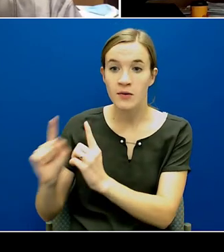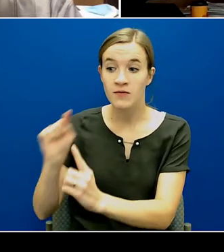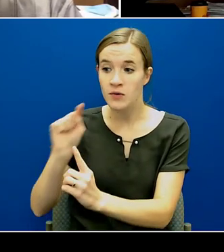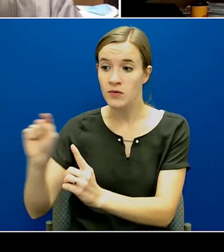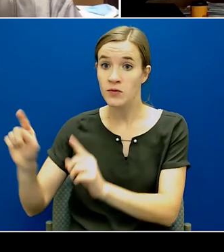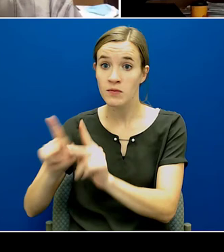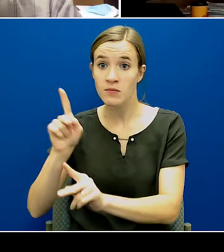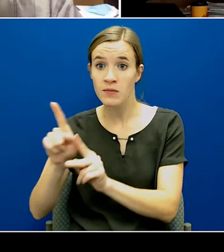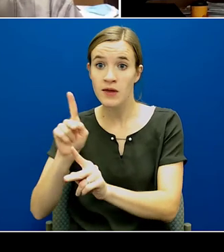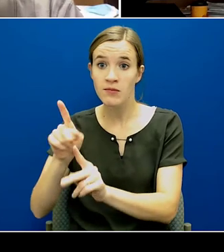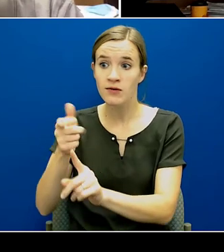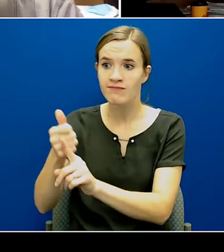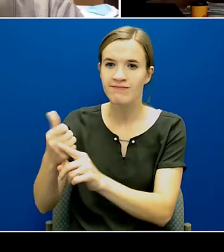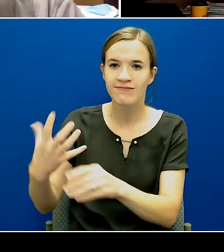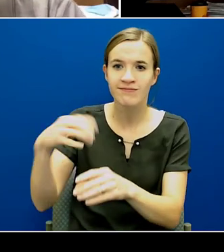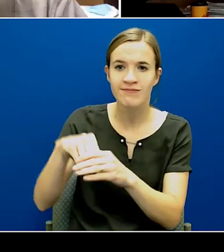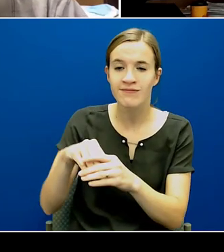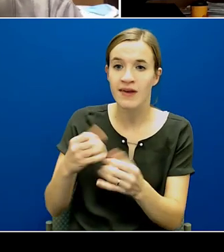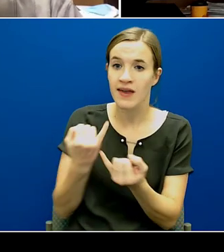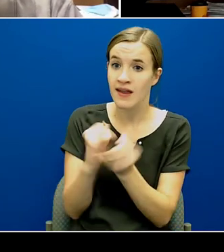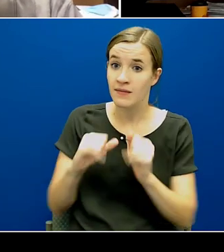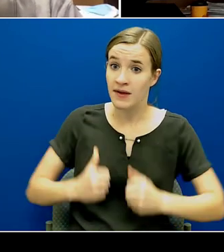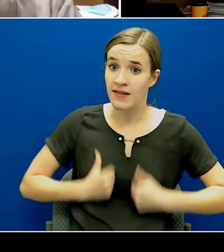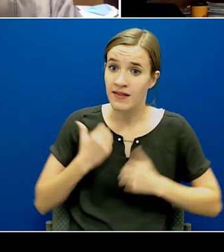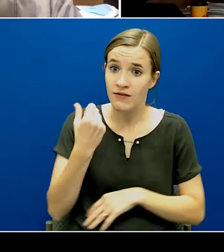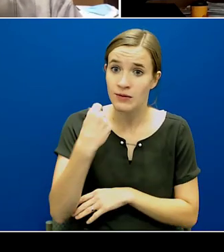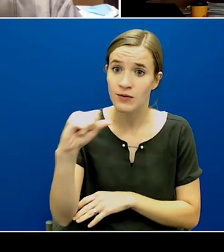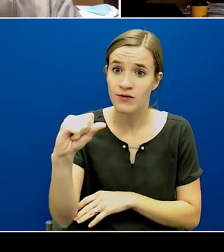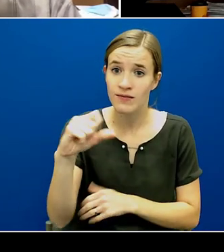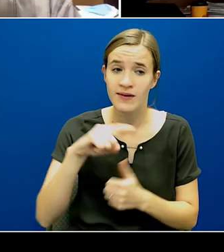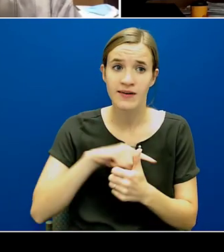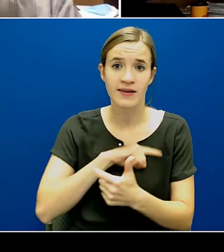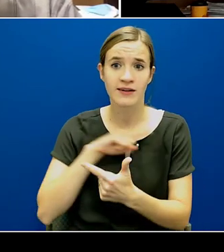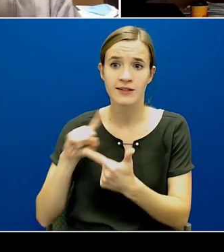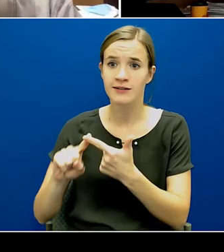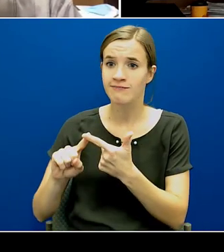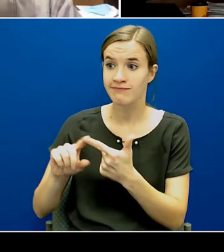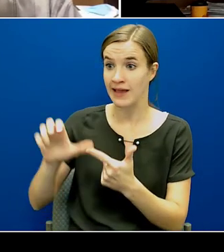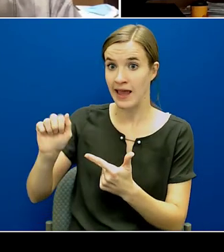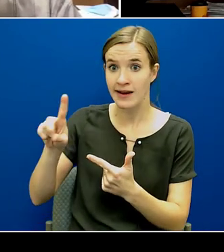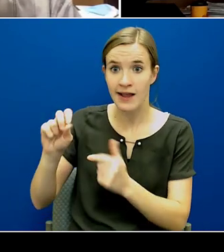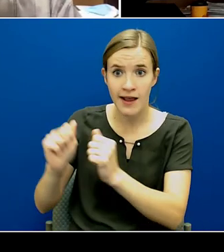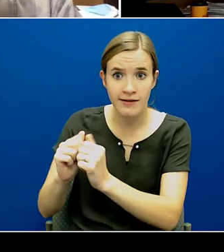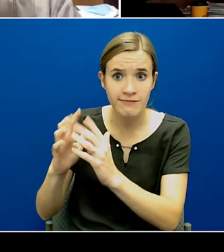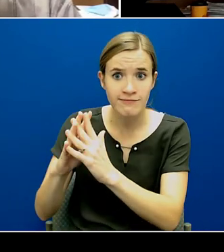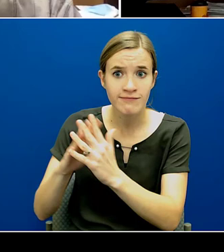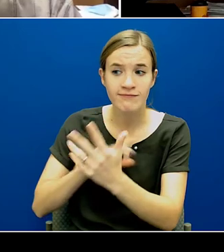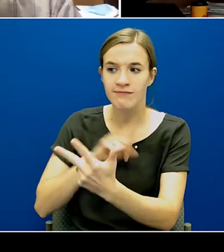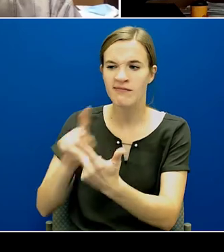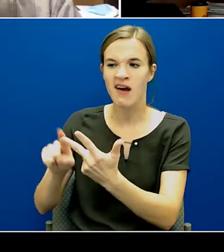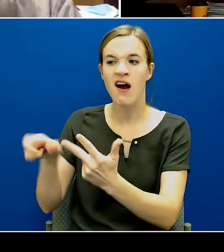Disabilities Act, and various things that are important to people with disabilities being able to access the communities in which they